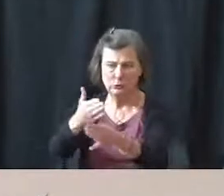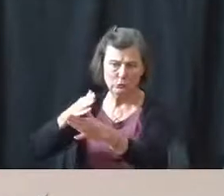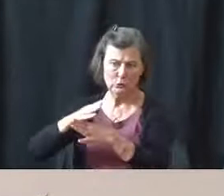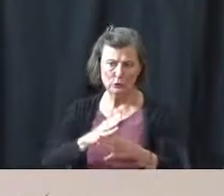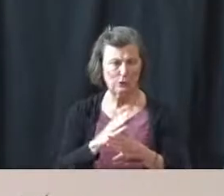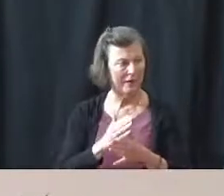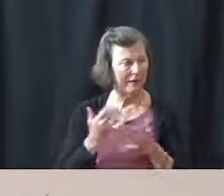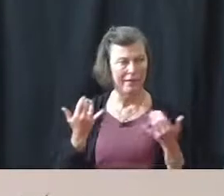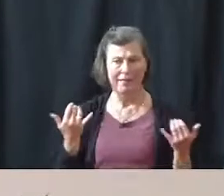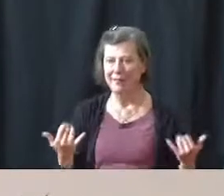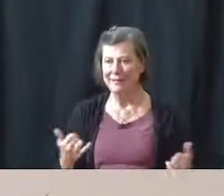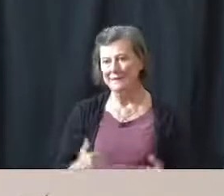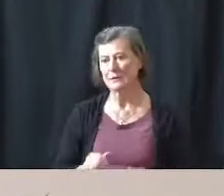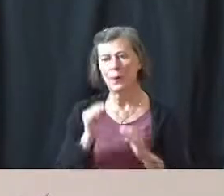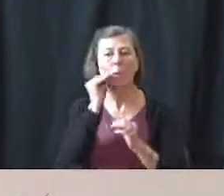with us.